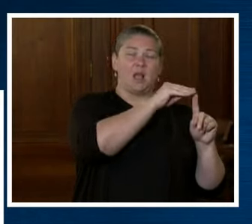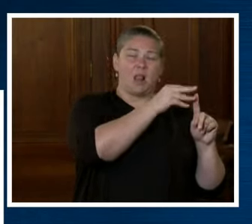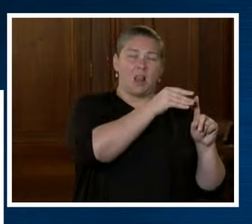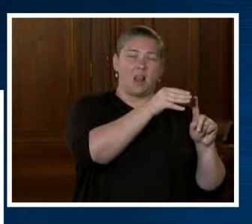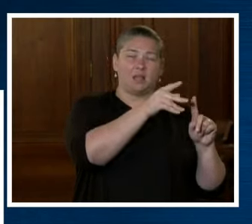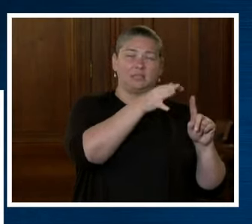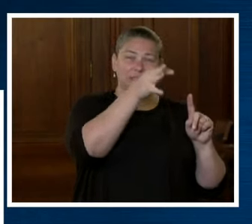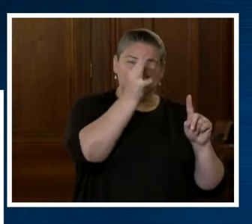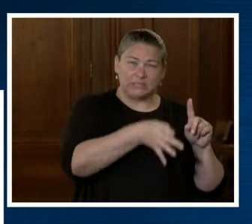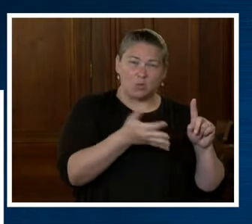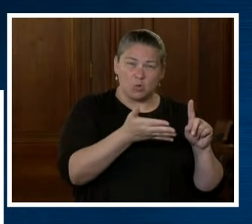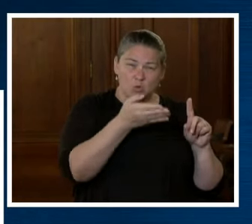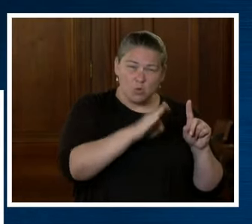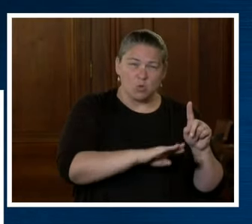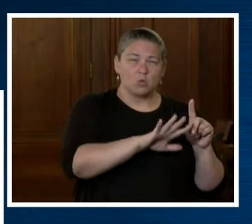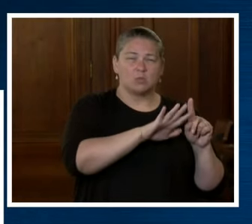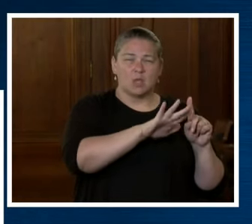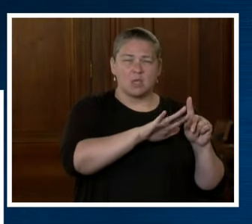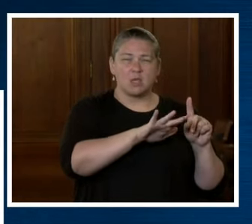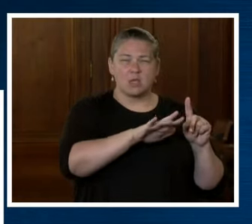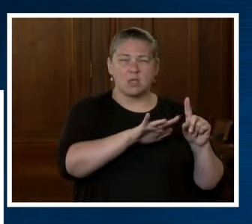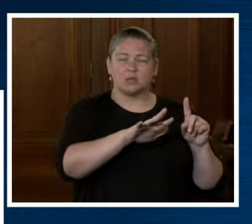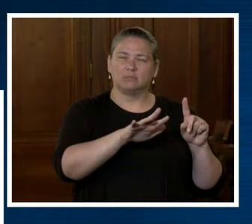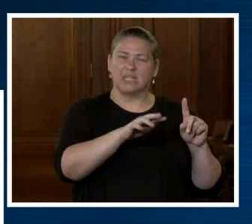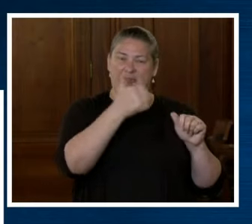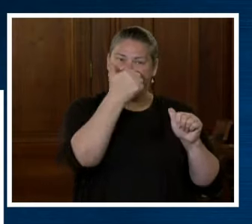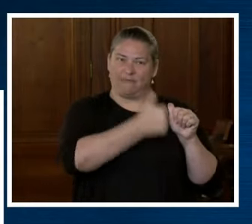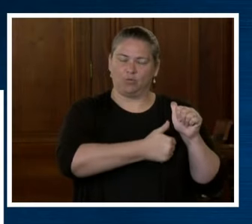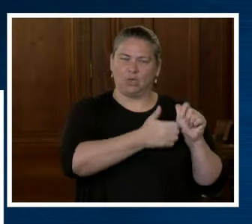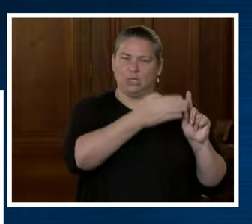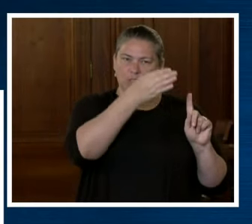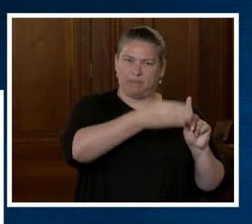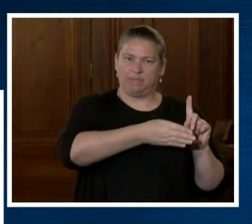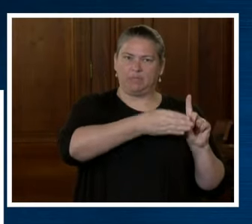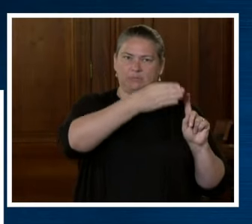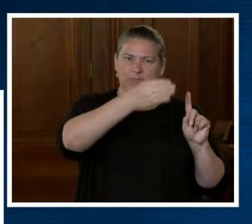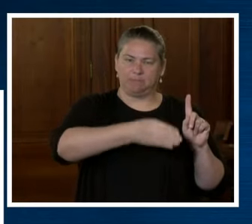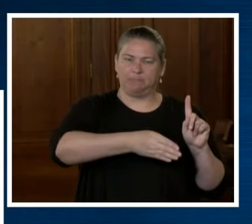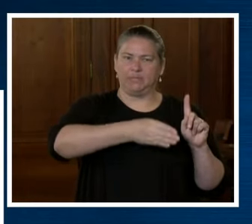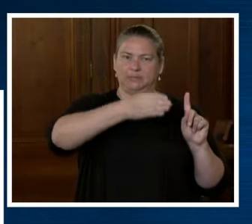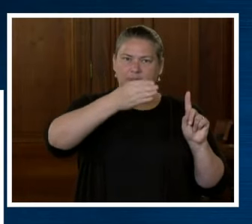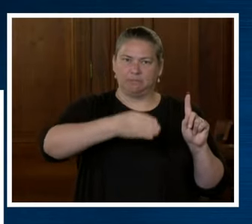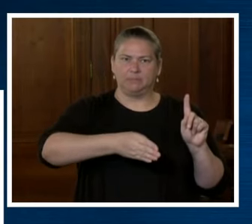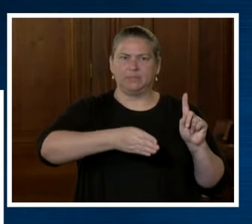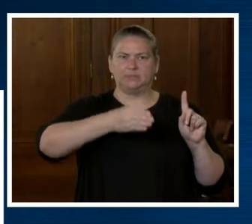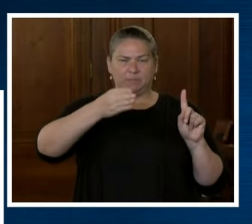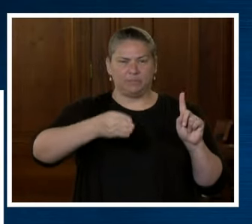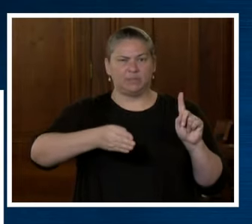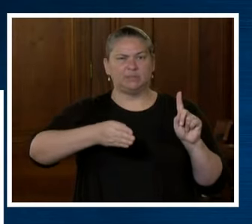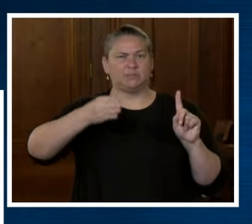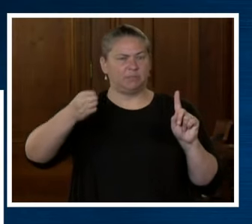HOW SERIOUS THAT IT IS.